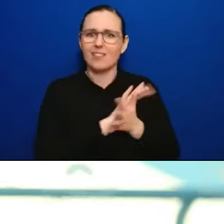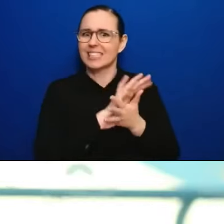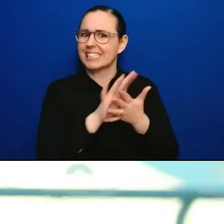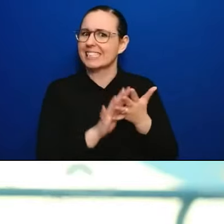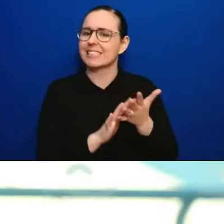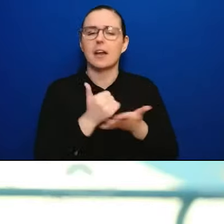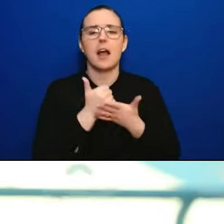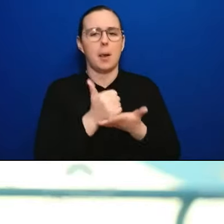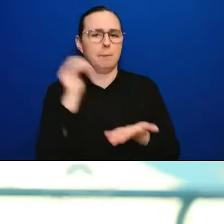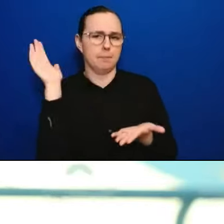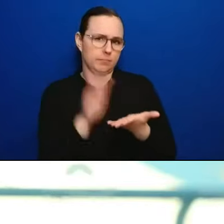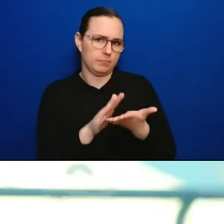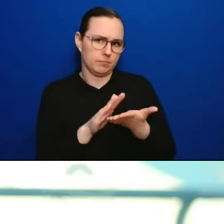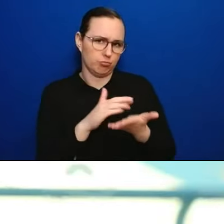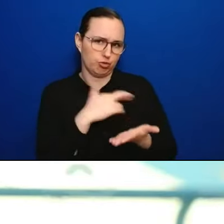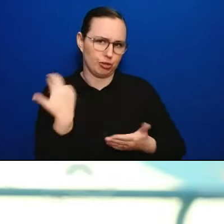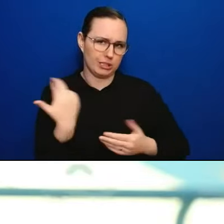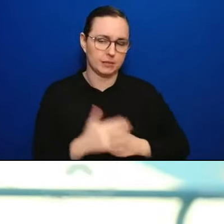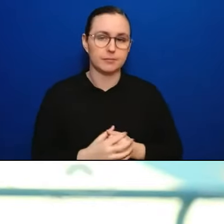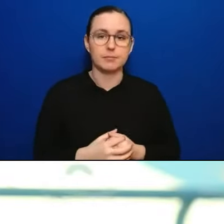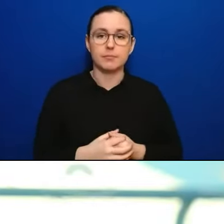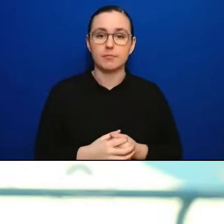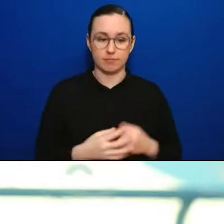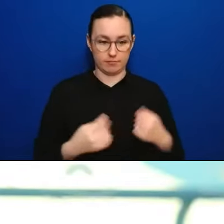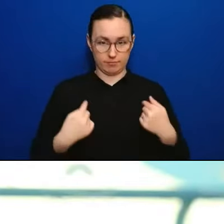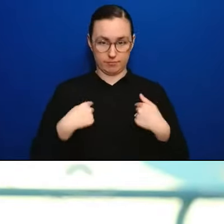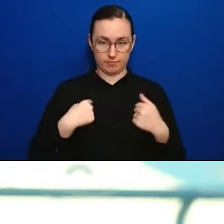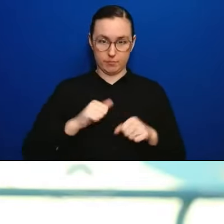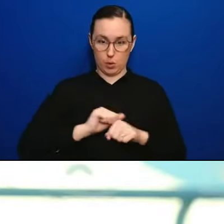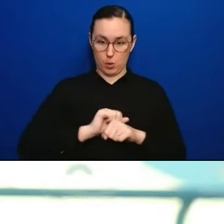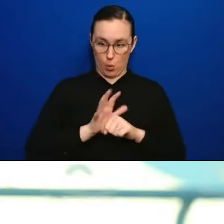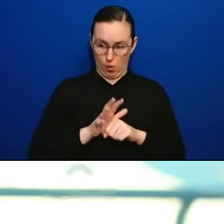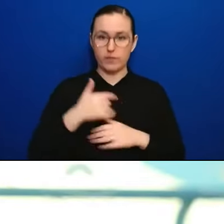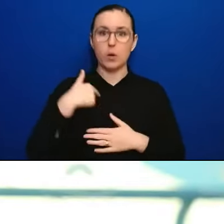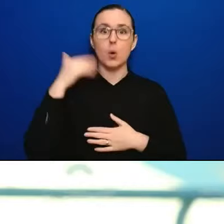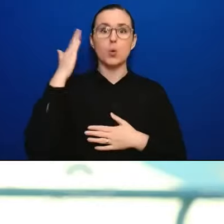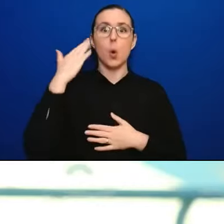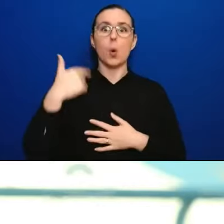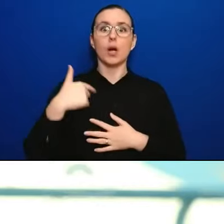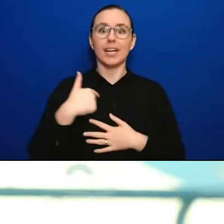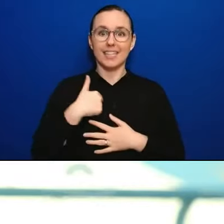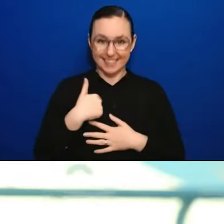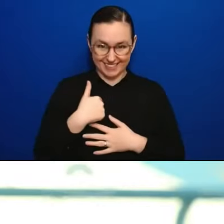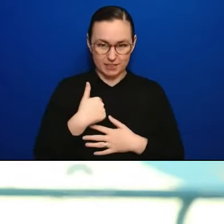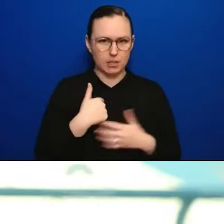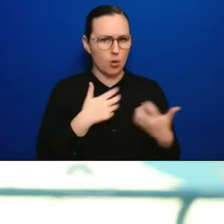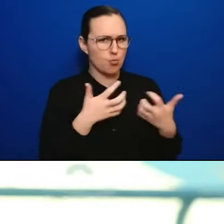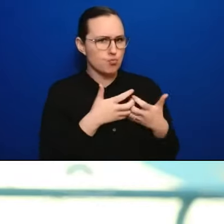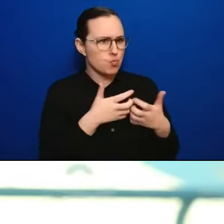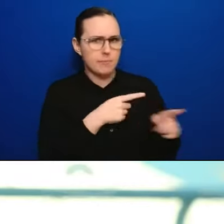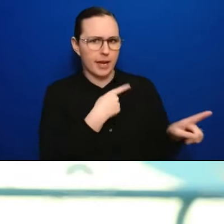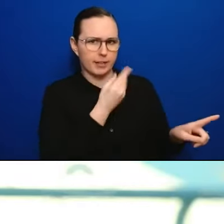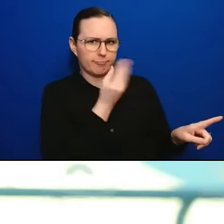So all of these other things help reduce that risk. And if somebody tests positive,